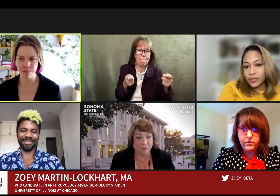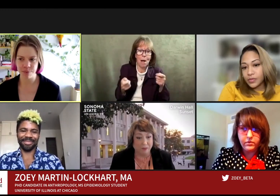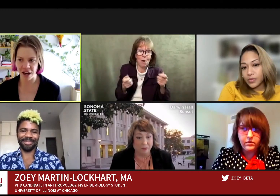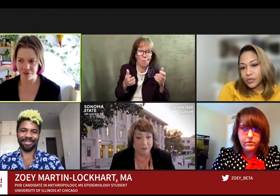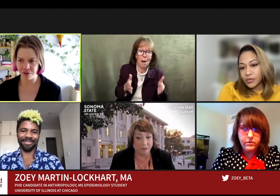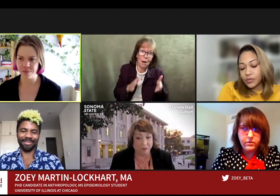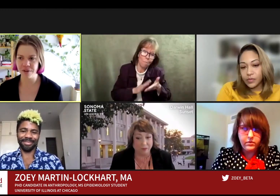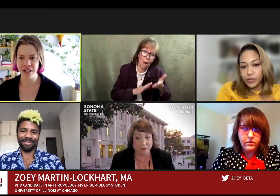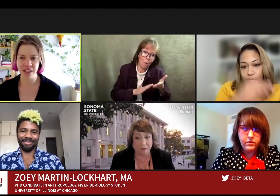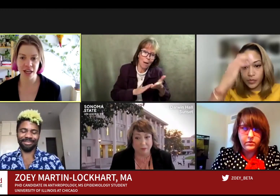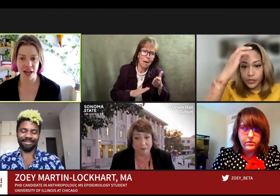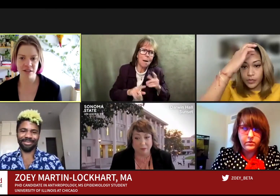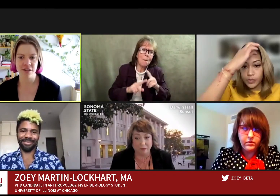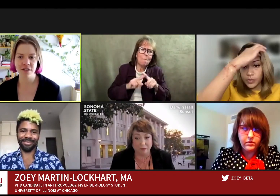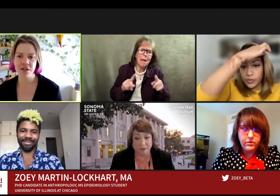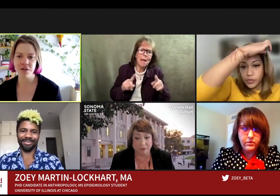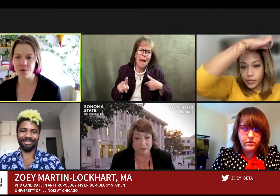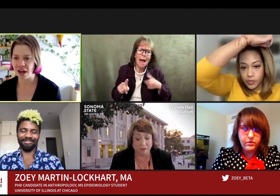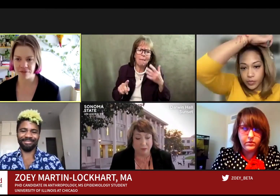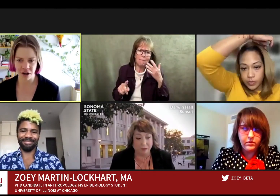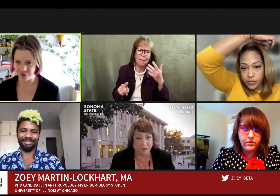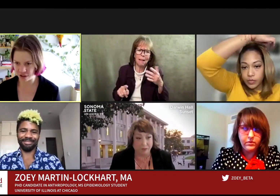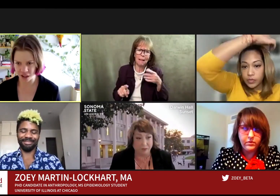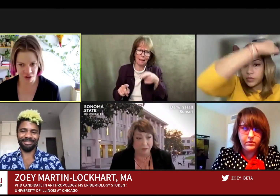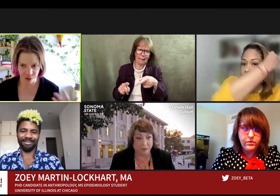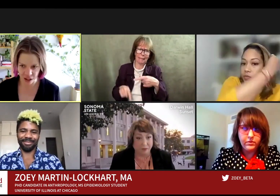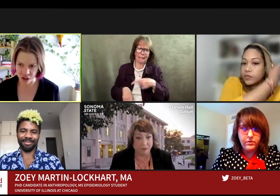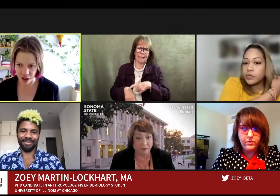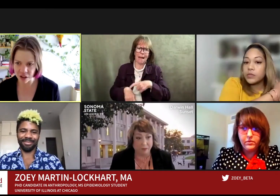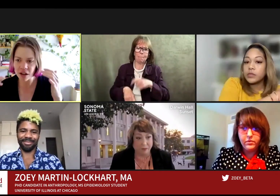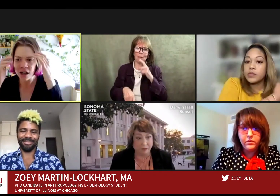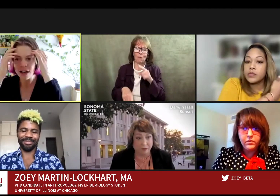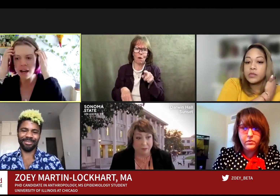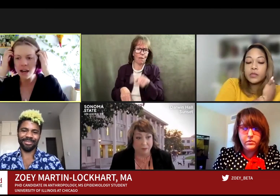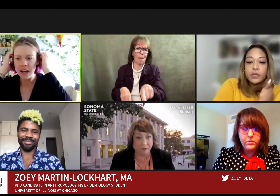a platform for these guests to have a conversation with each other.